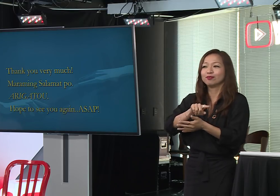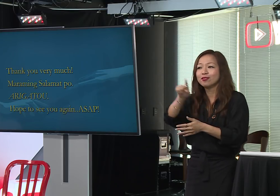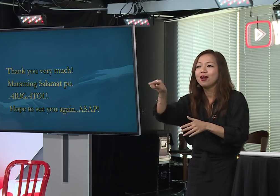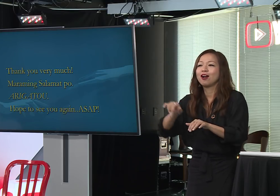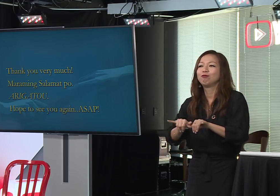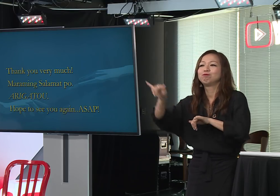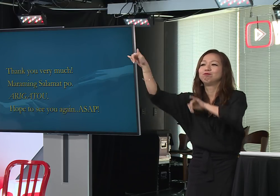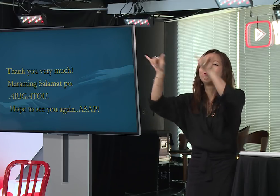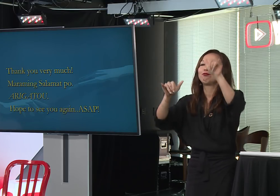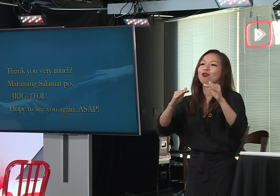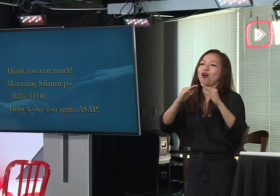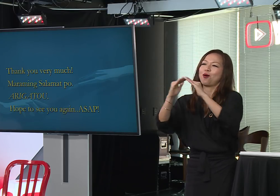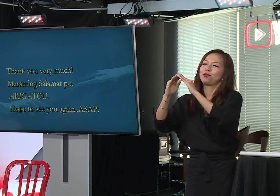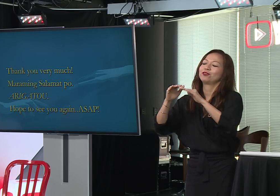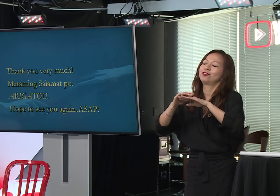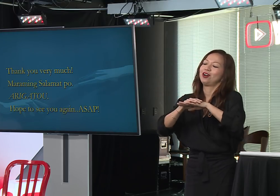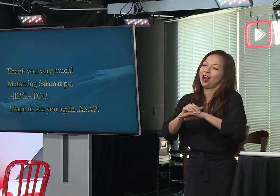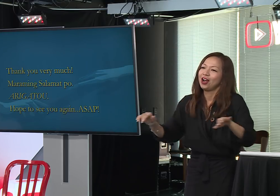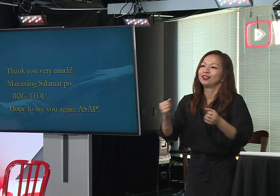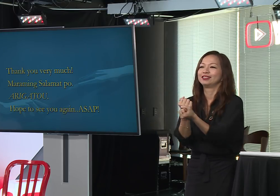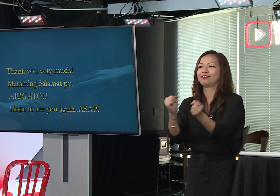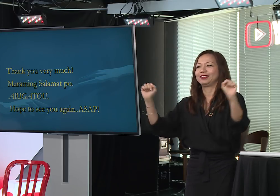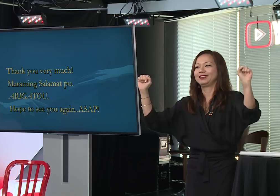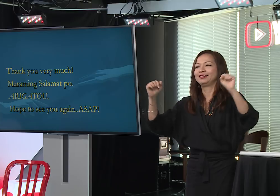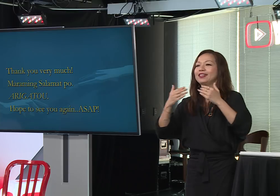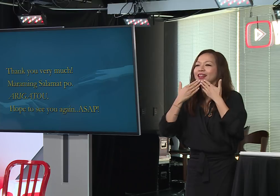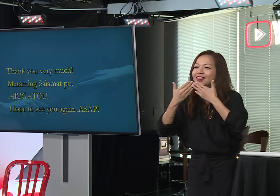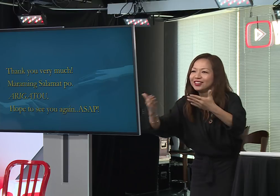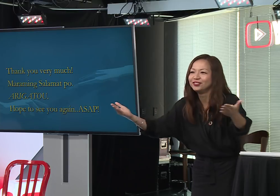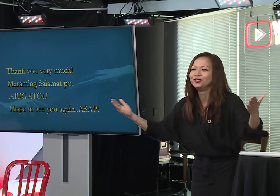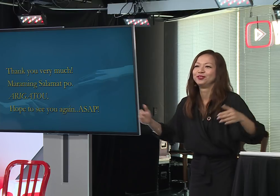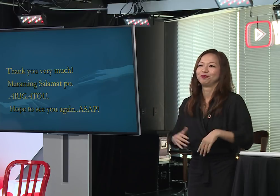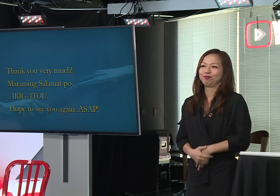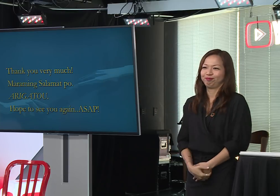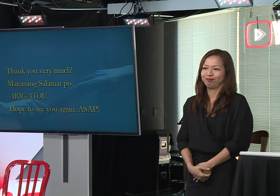we hope for. We're near the end, but I want to